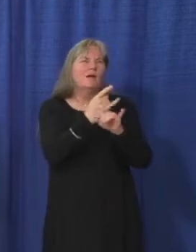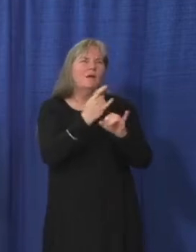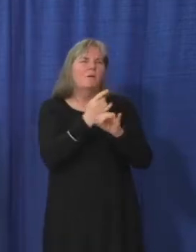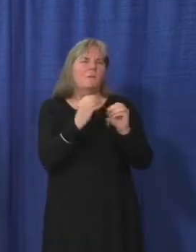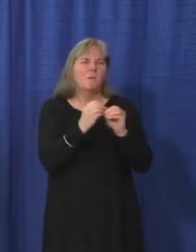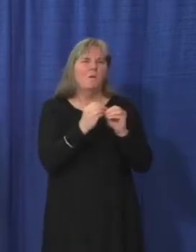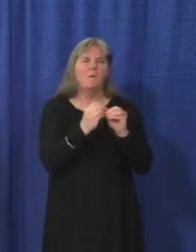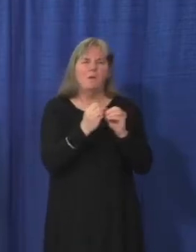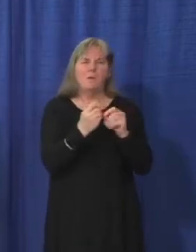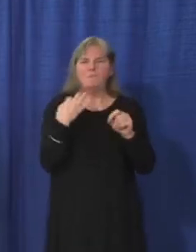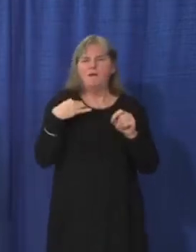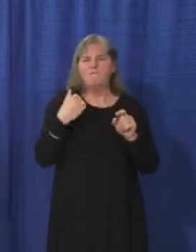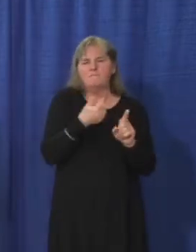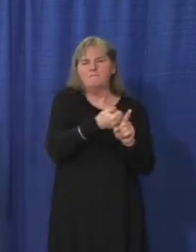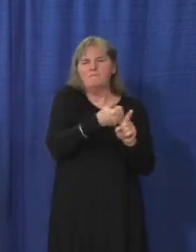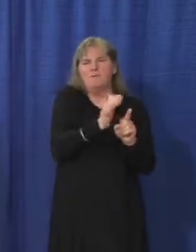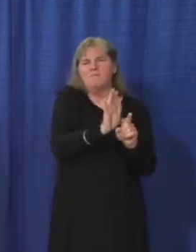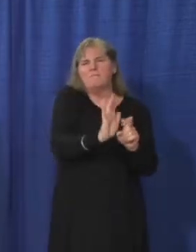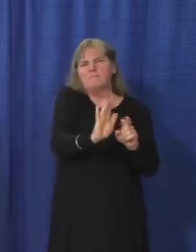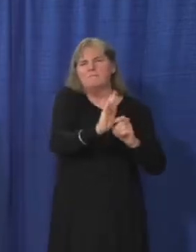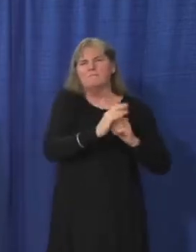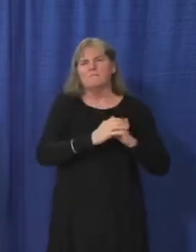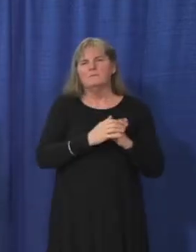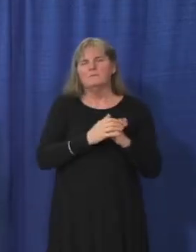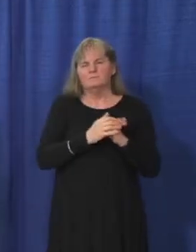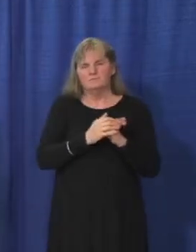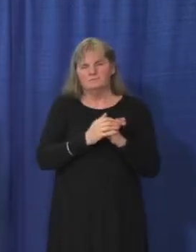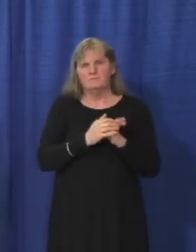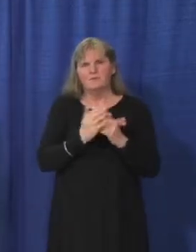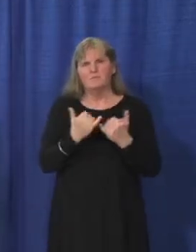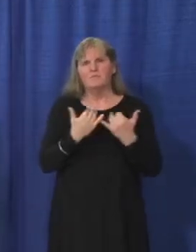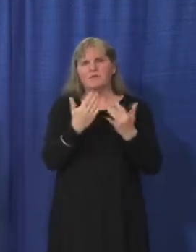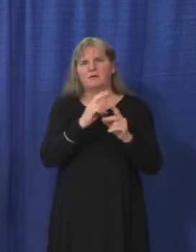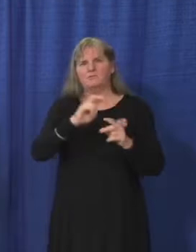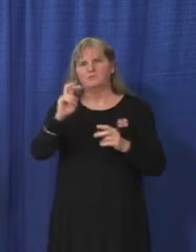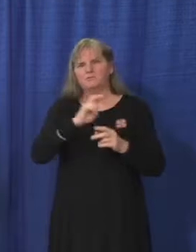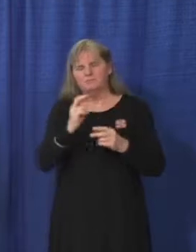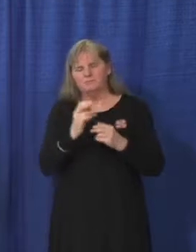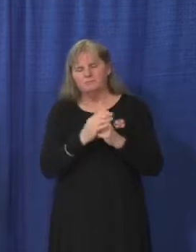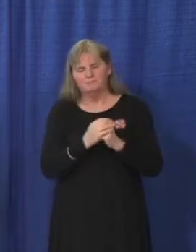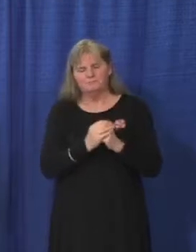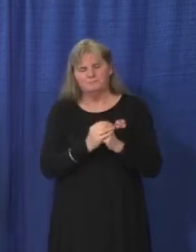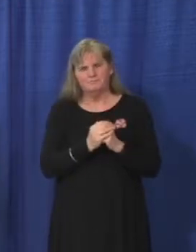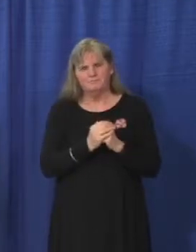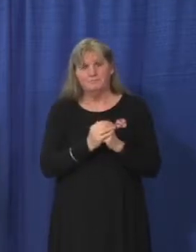support hospitality. We also announced a new regional relief loan program for